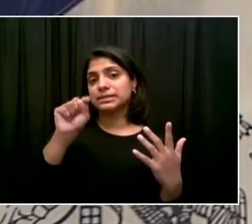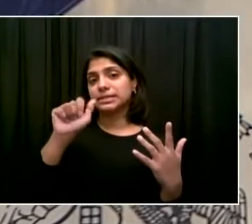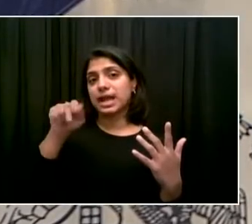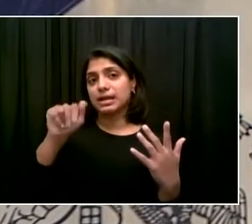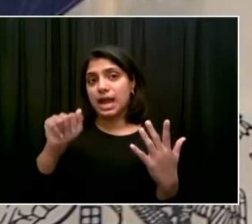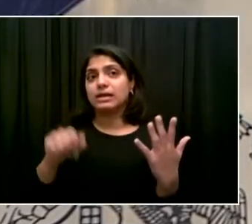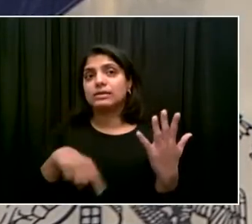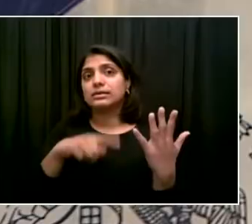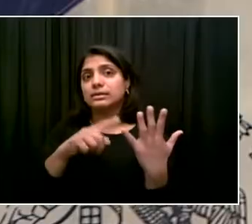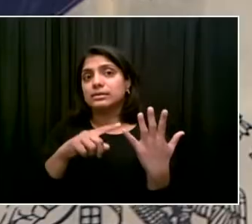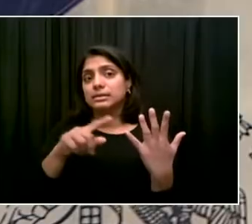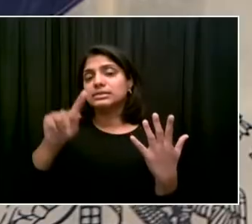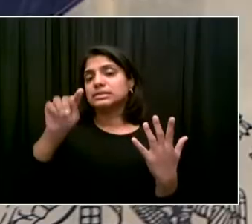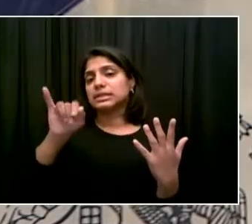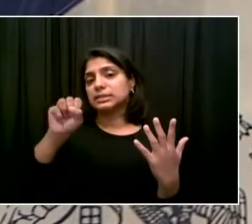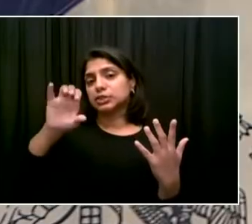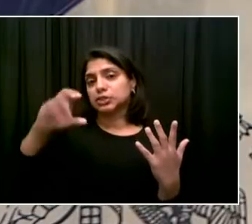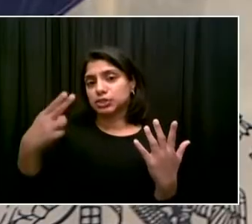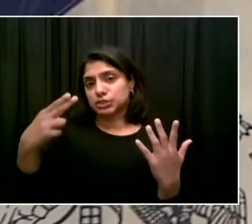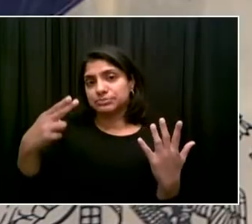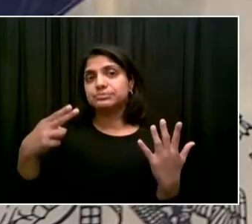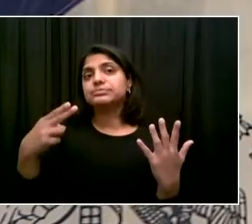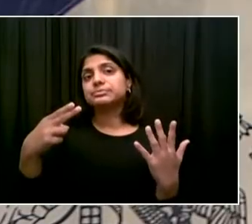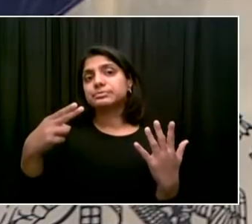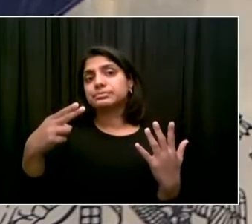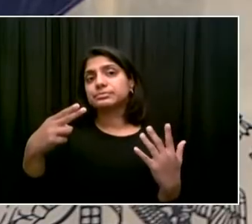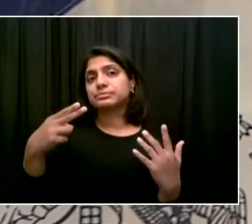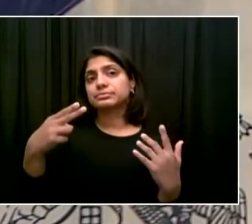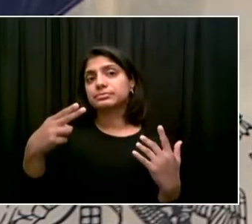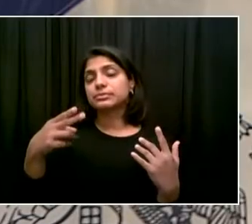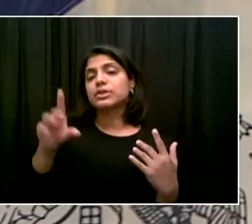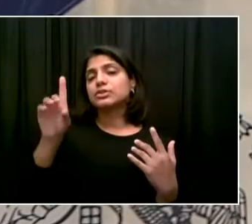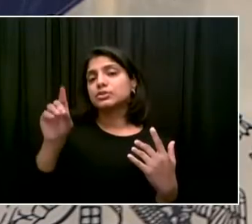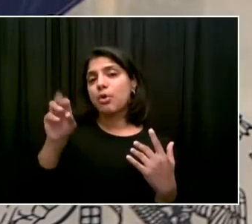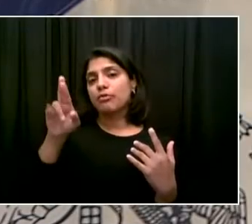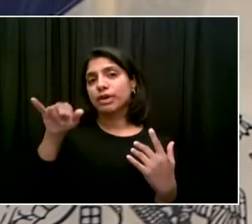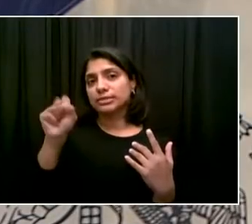CORPORATION COUNSEL, JESSICA